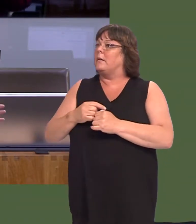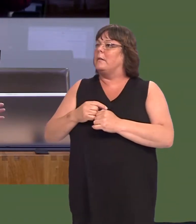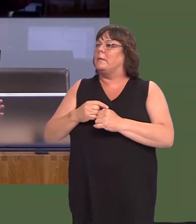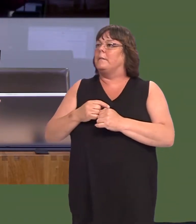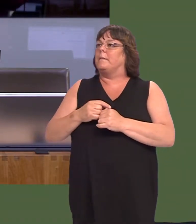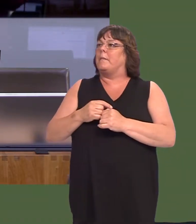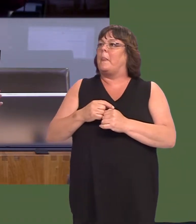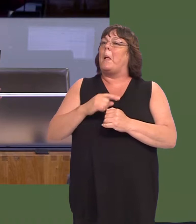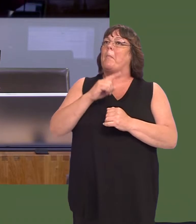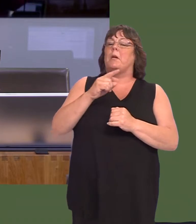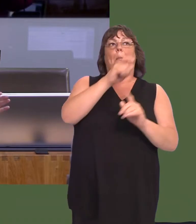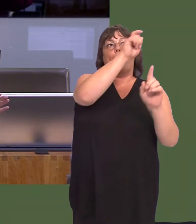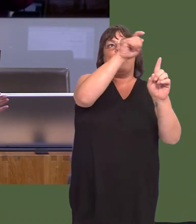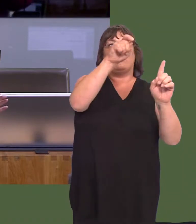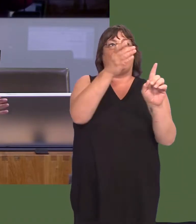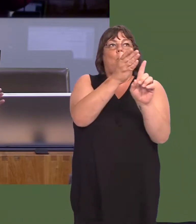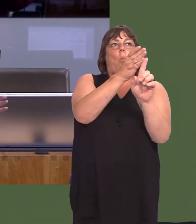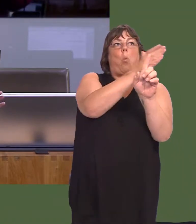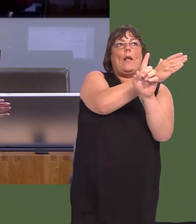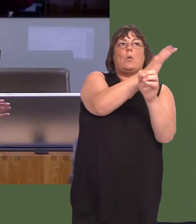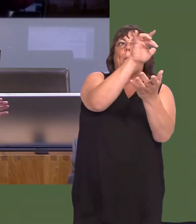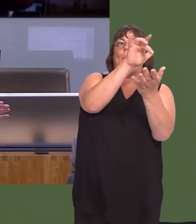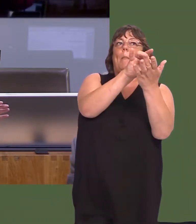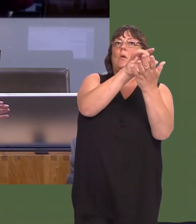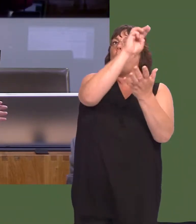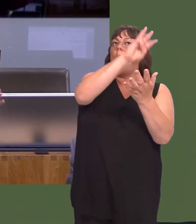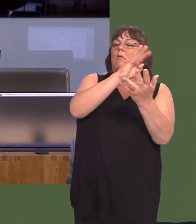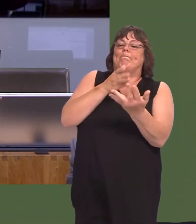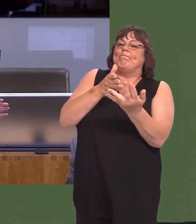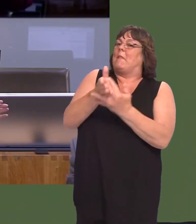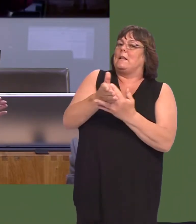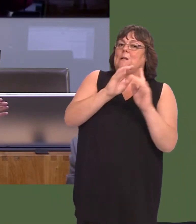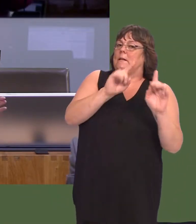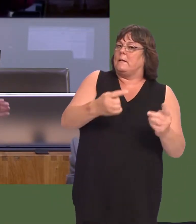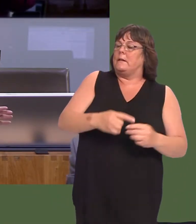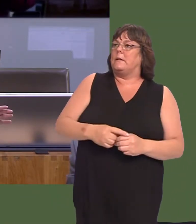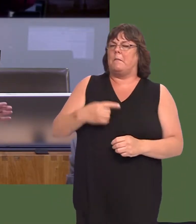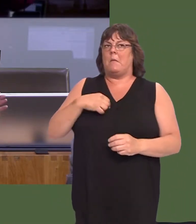coming up from mid and west Wales. Of course, Iím deeply concerned about that, because a significant number of my constituents